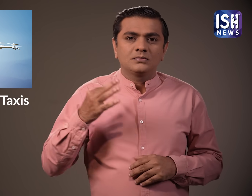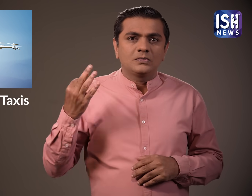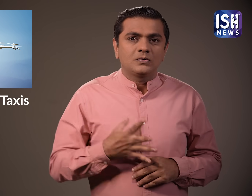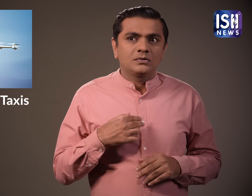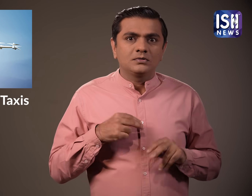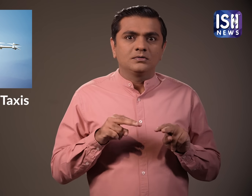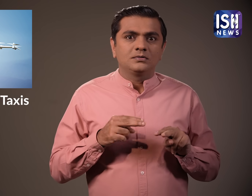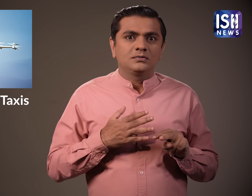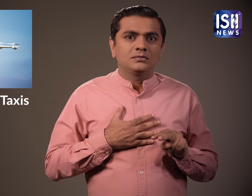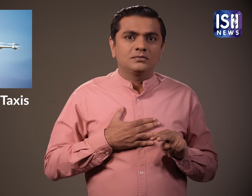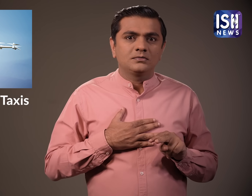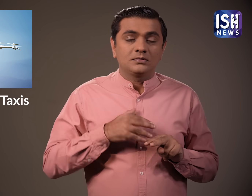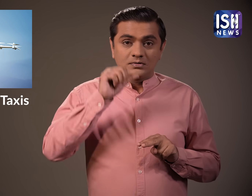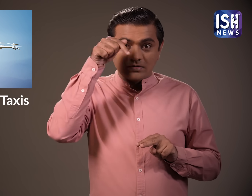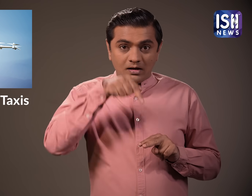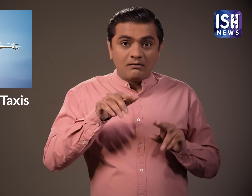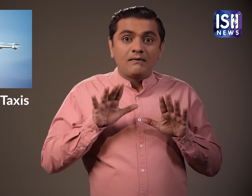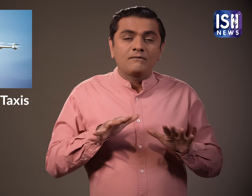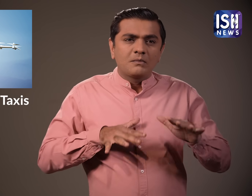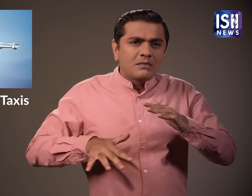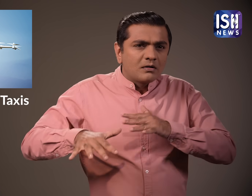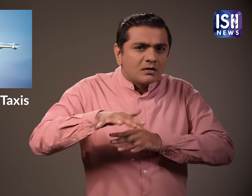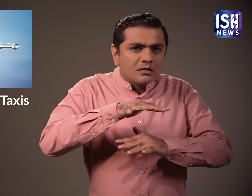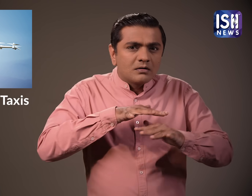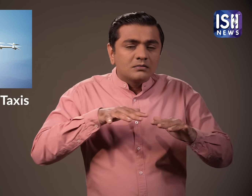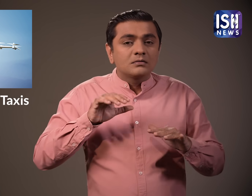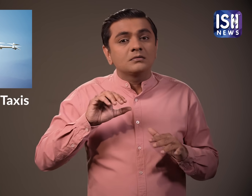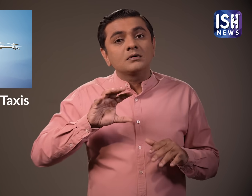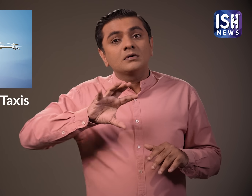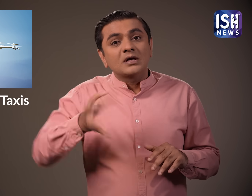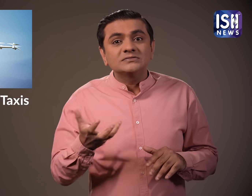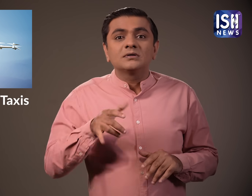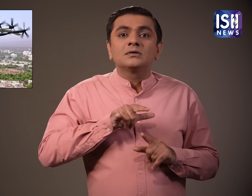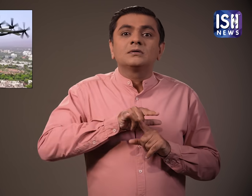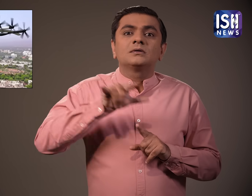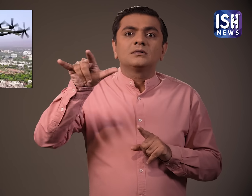Now here is something new! Now India is planning to start Air Taxis!